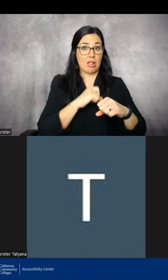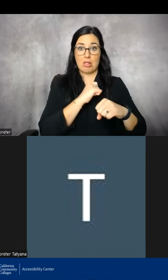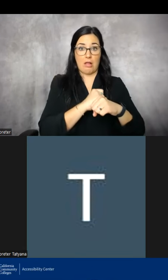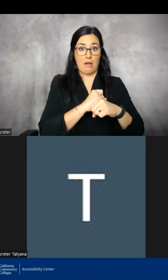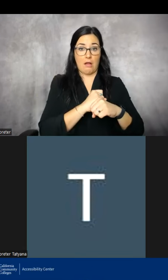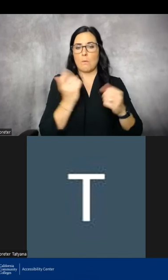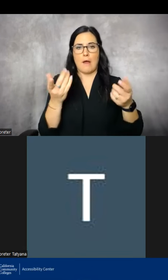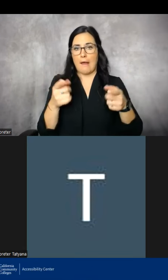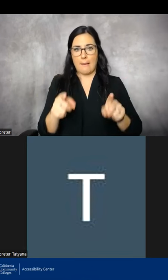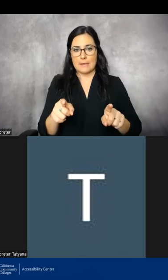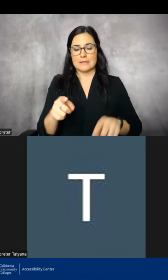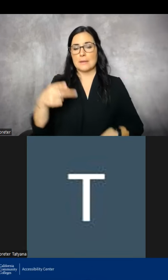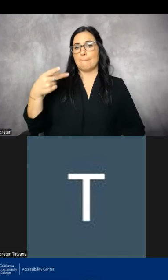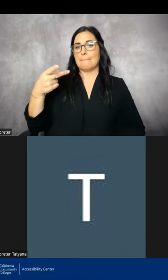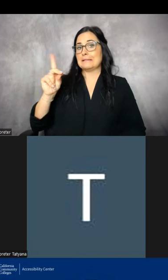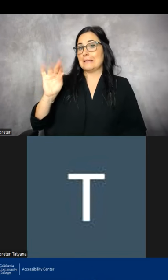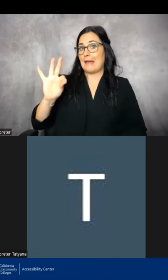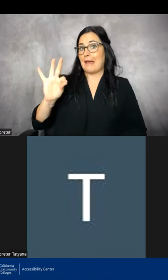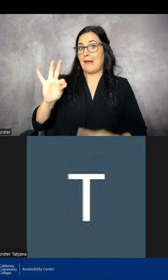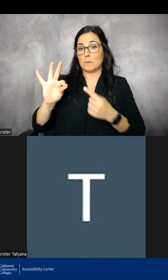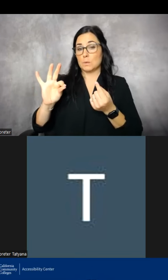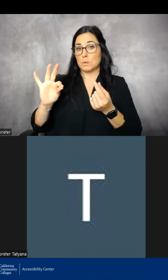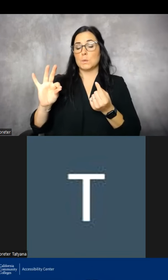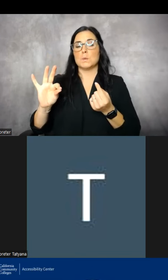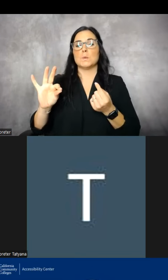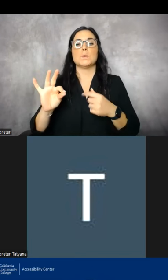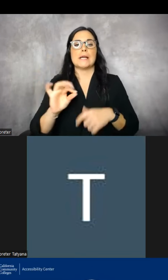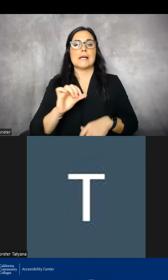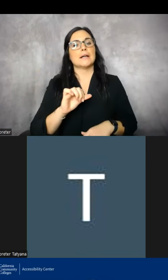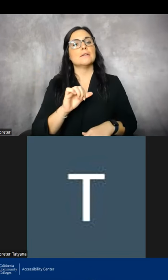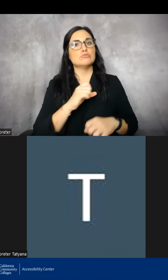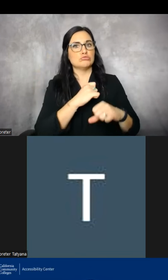In PDF's realm, security's pride, but accessibility takes a slide.